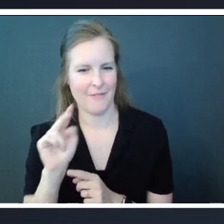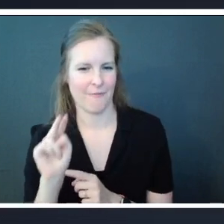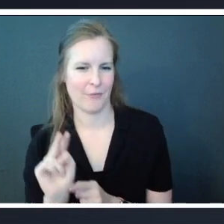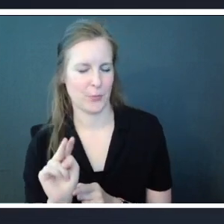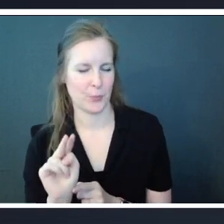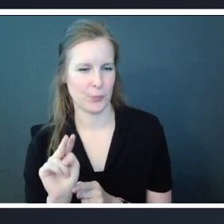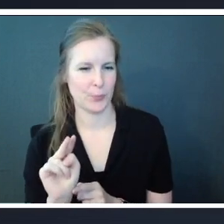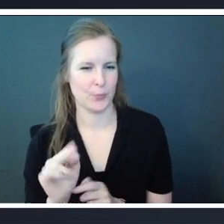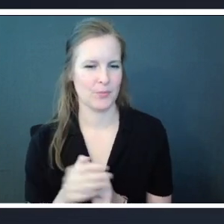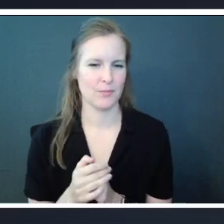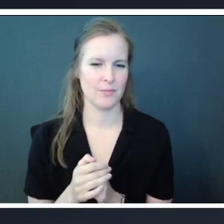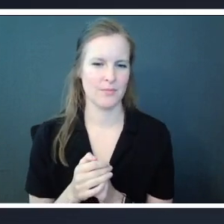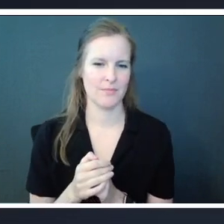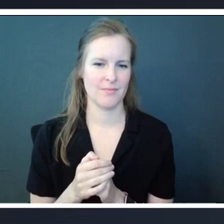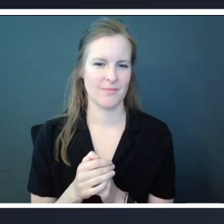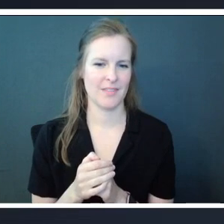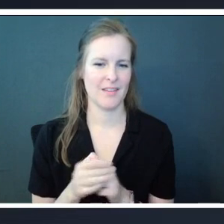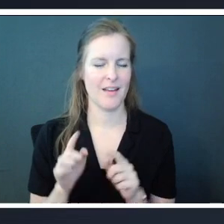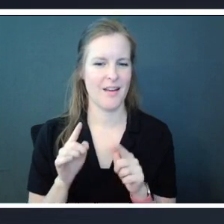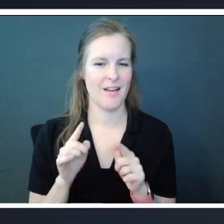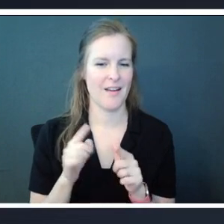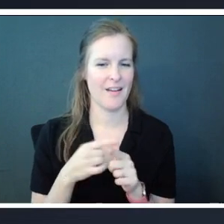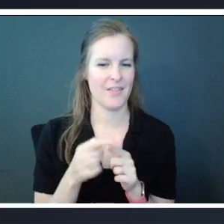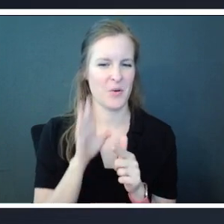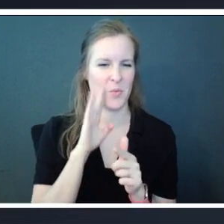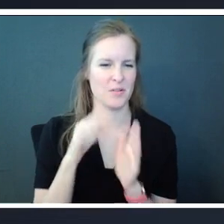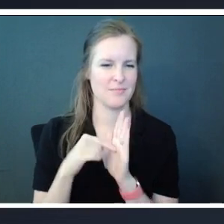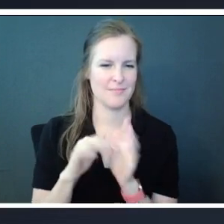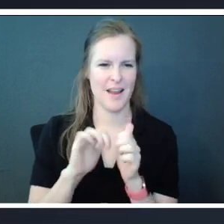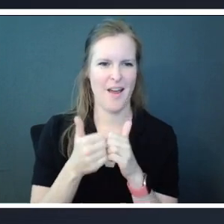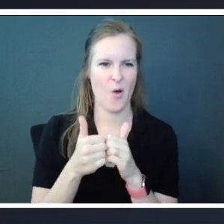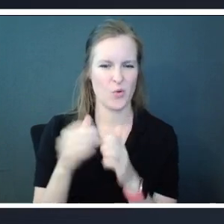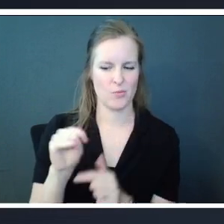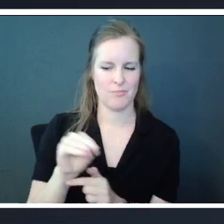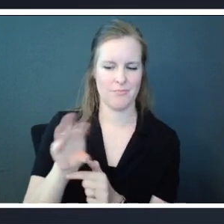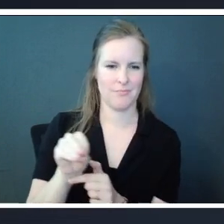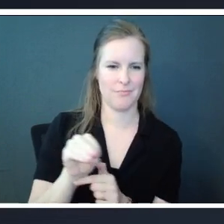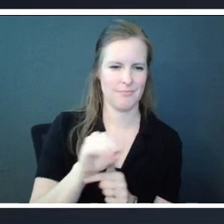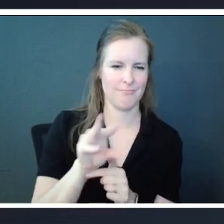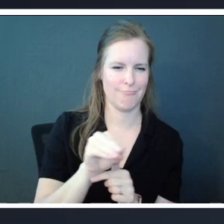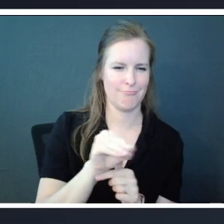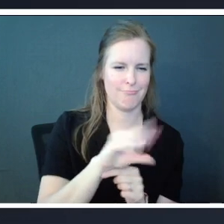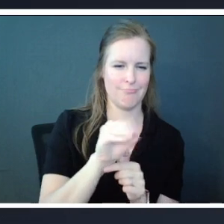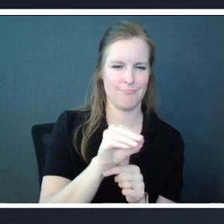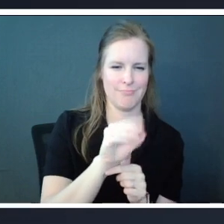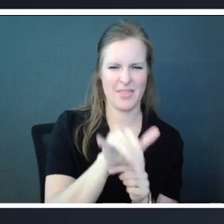get some of those views. So, educators as well as animal care team members will go into the exhibits